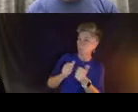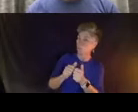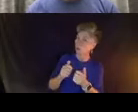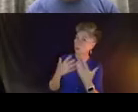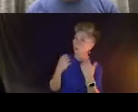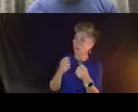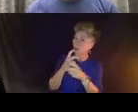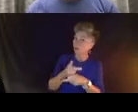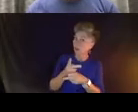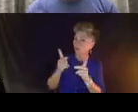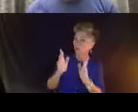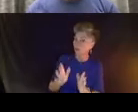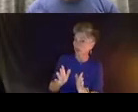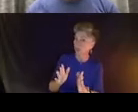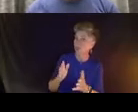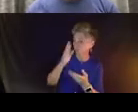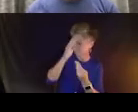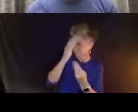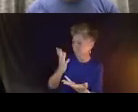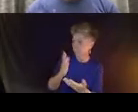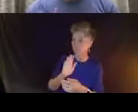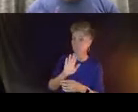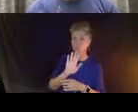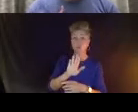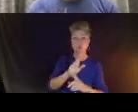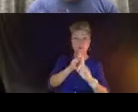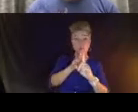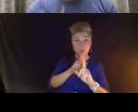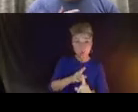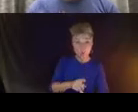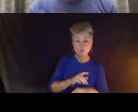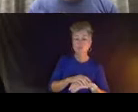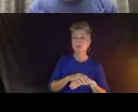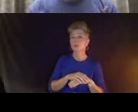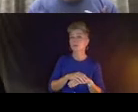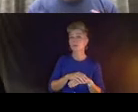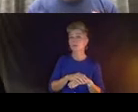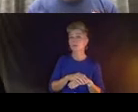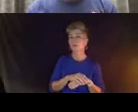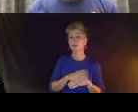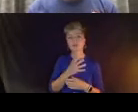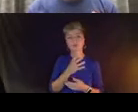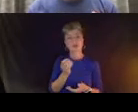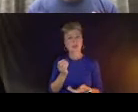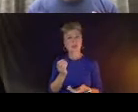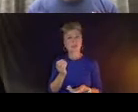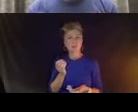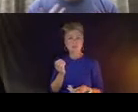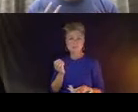about what your goals are, and perhaps maybe some of physical changes